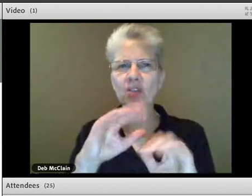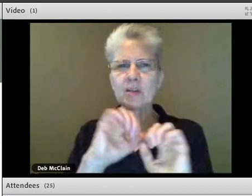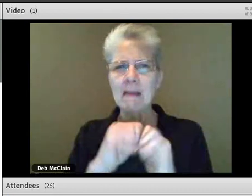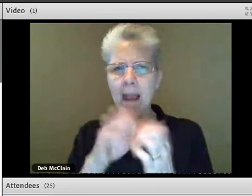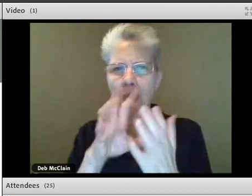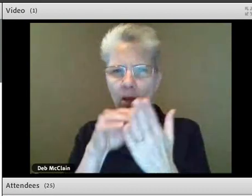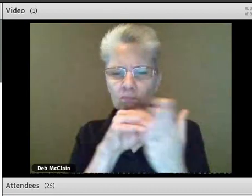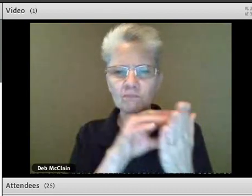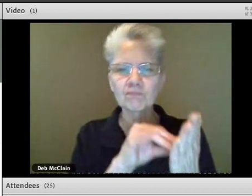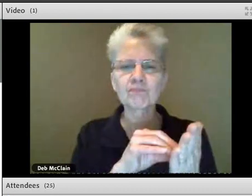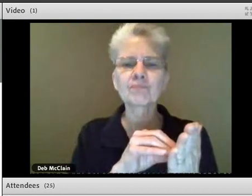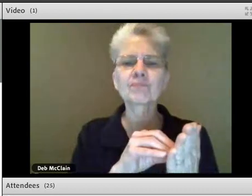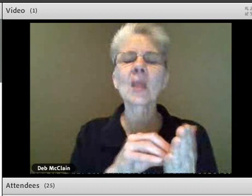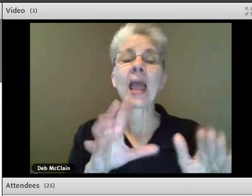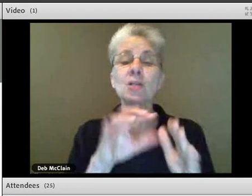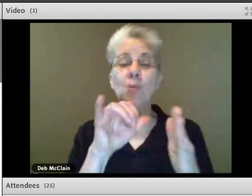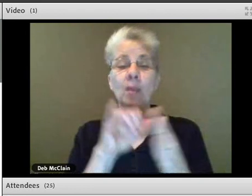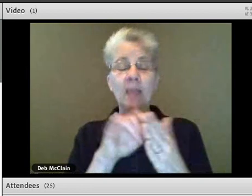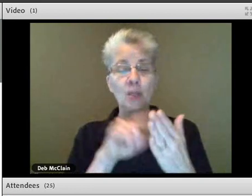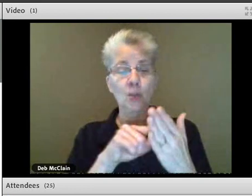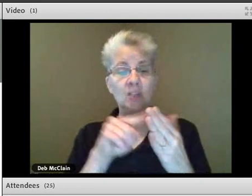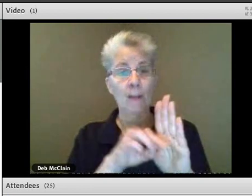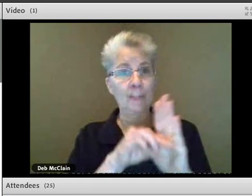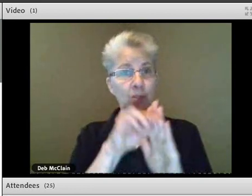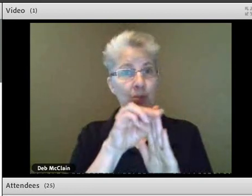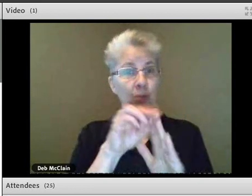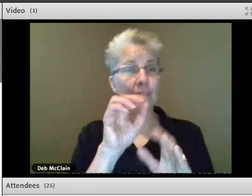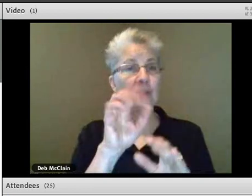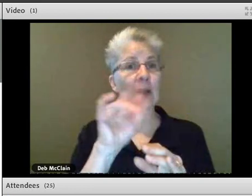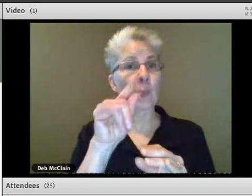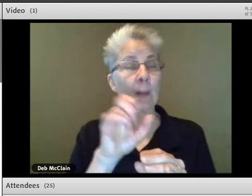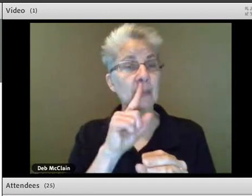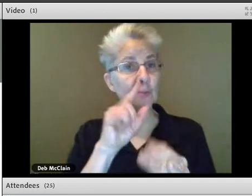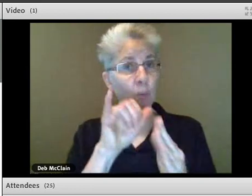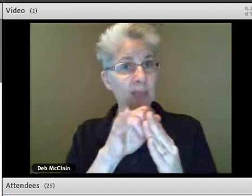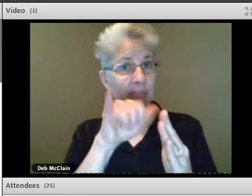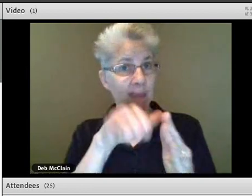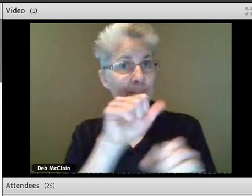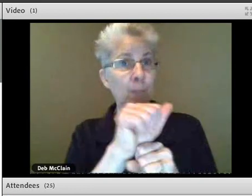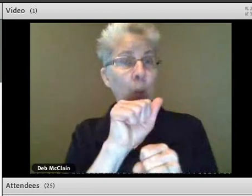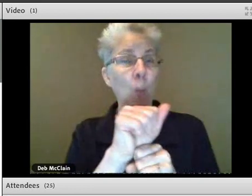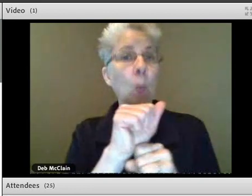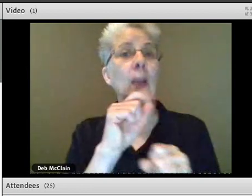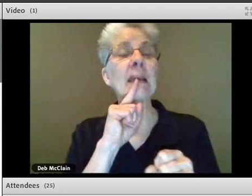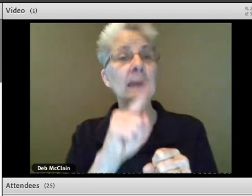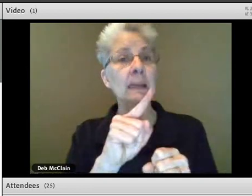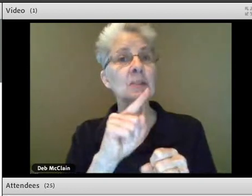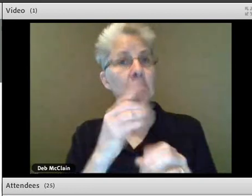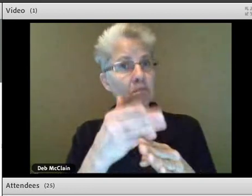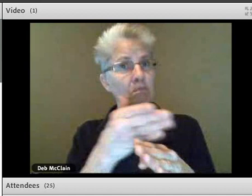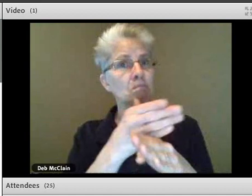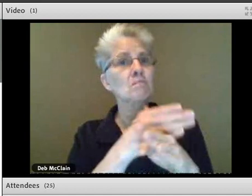And by doing something like this, you can track the maturity rate of an employee making sure that... They say that the best employees are the ones